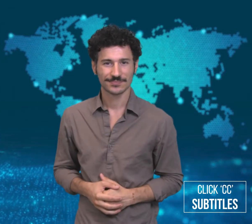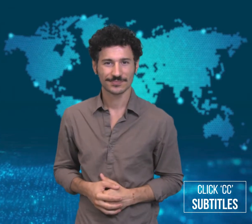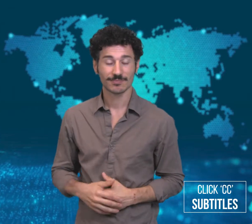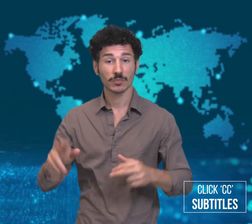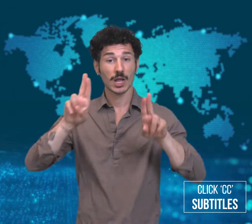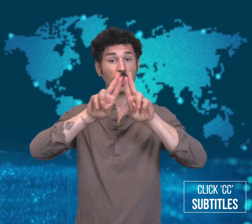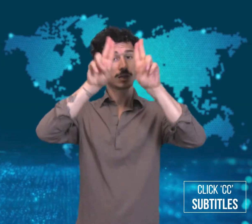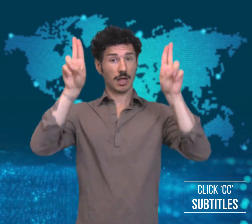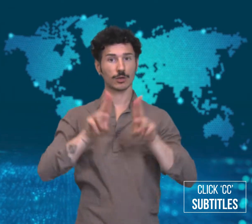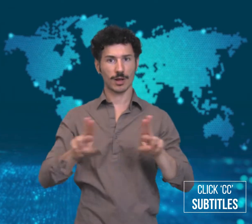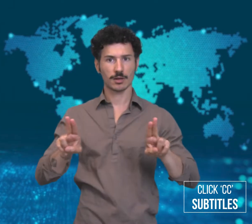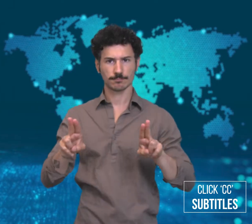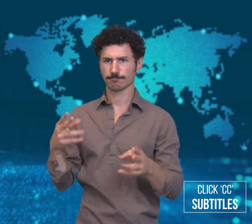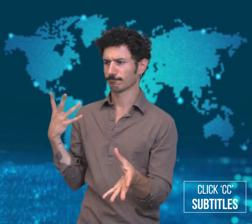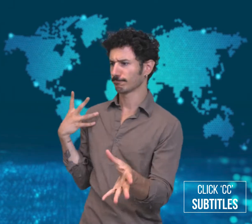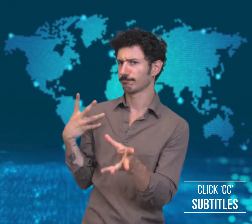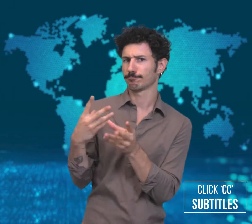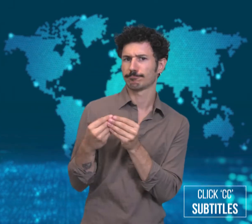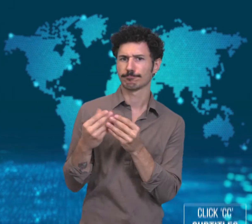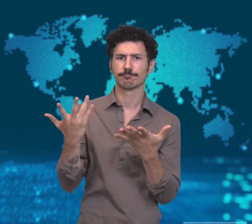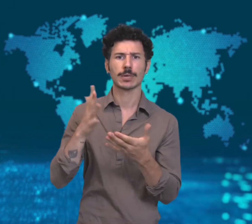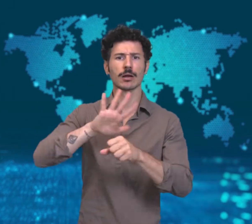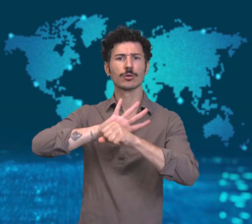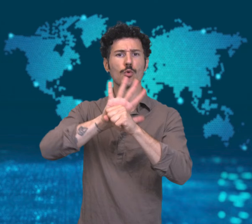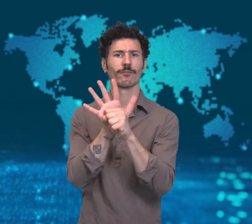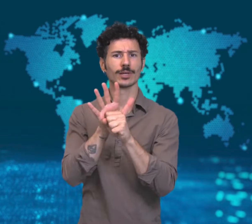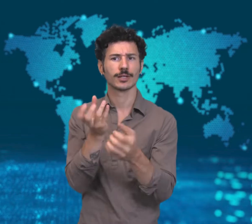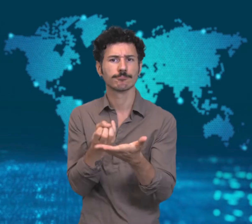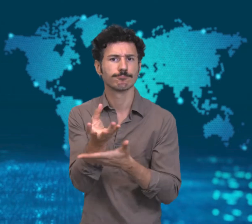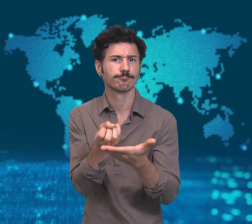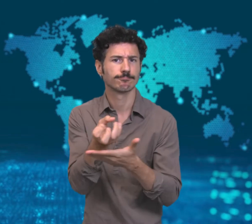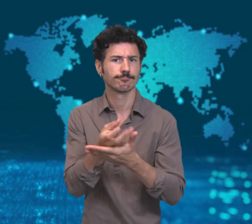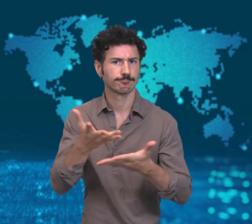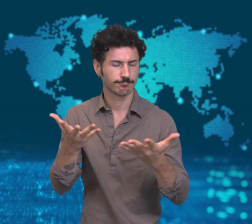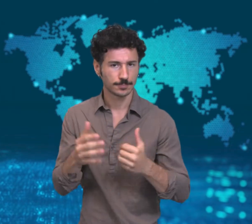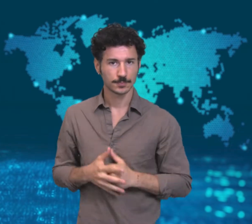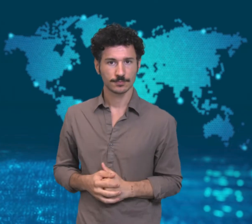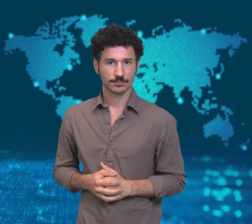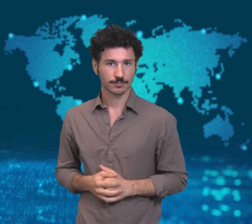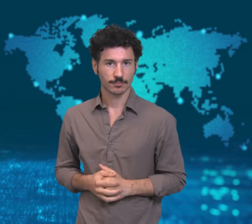Worldwide COVID-19 updates.